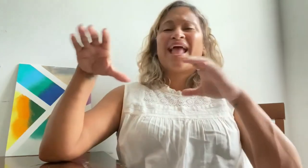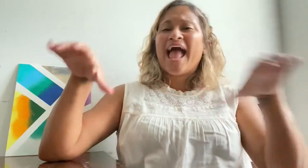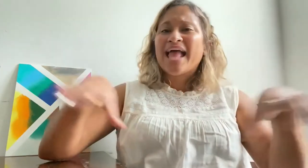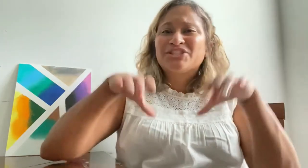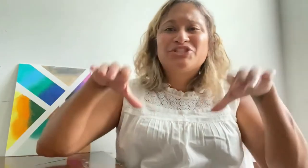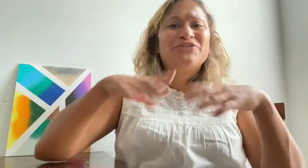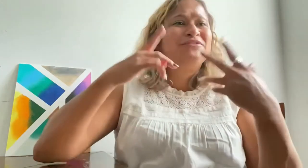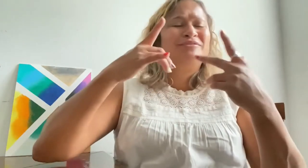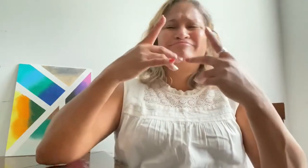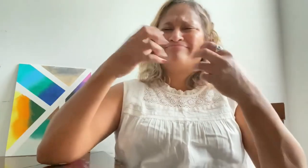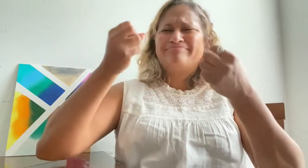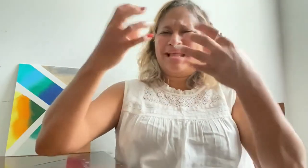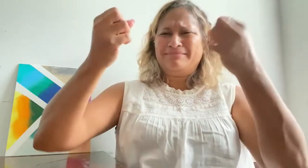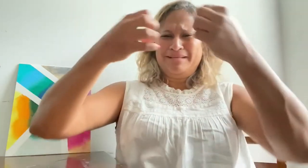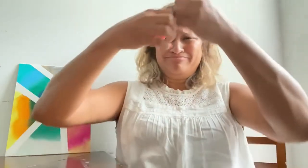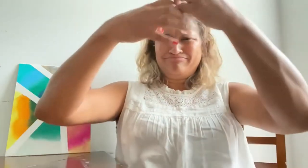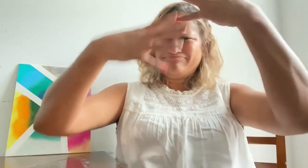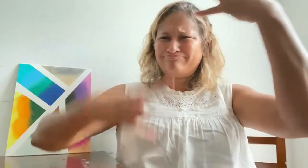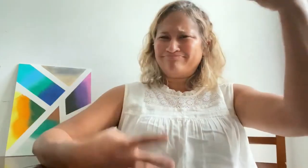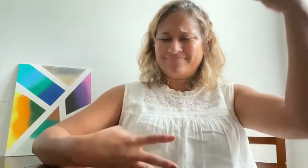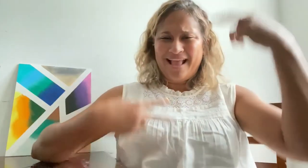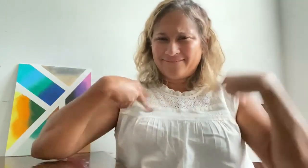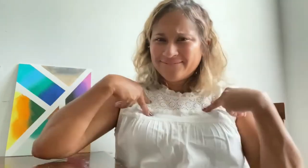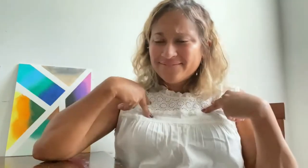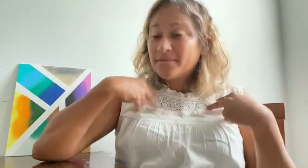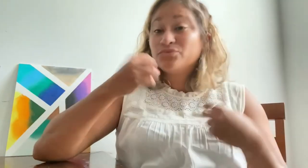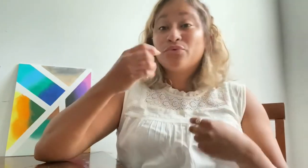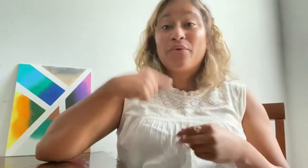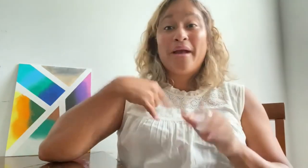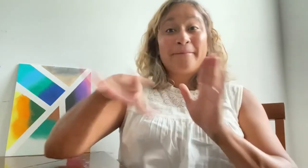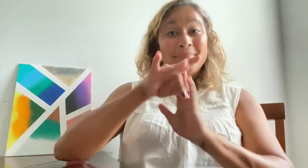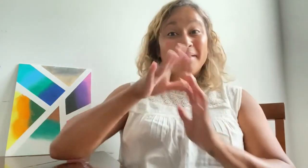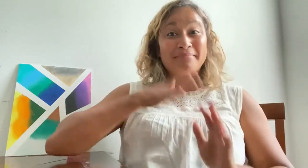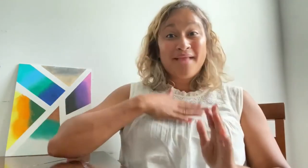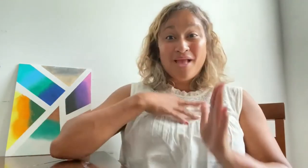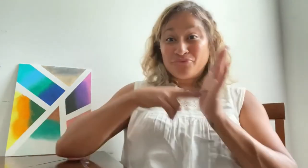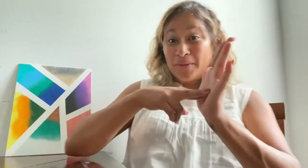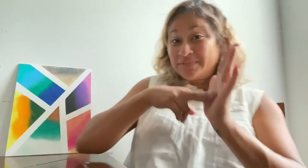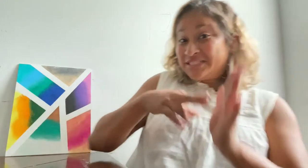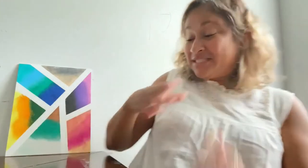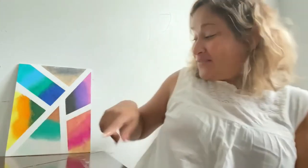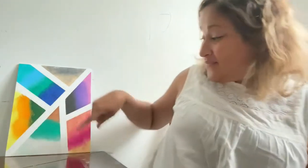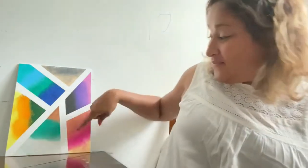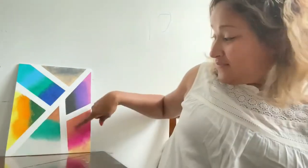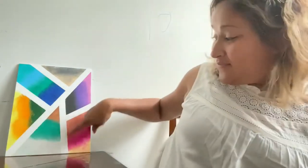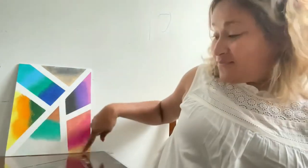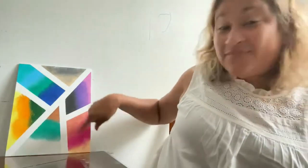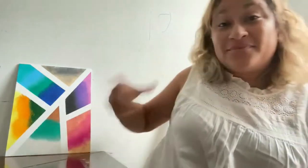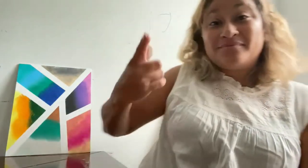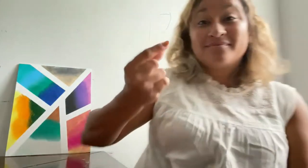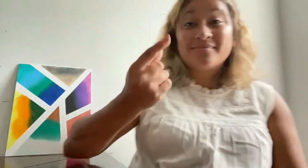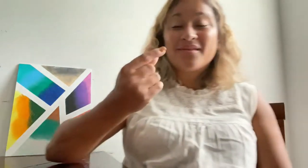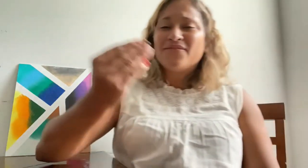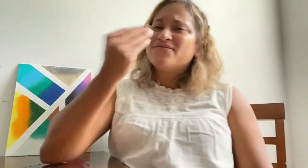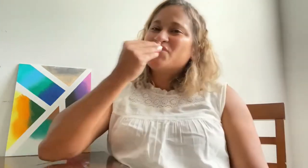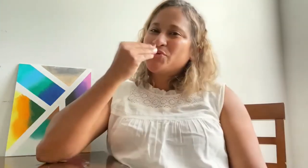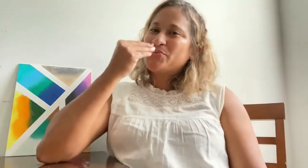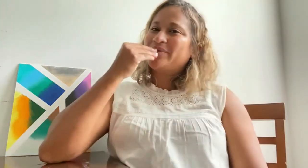Enjoying fun and entertainment so much more I choose the blend colors. The bond word that describes me best – Food.